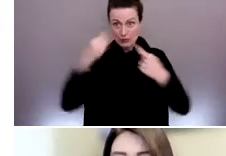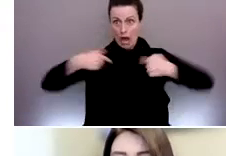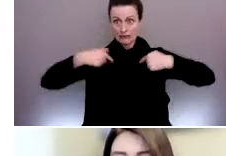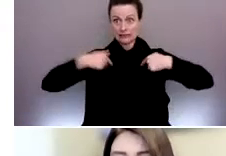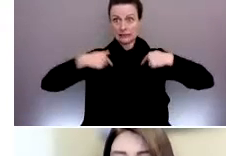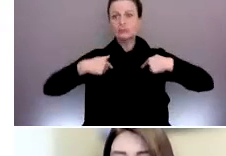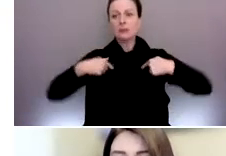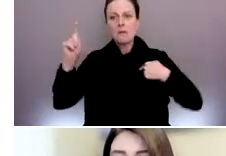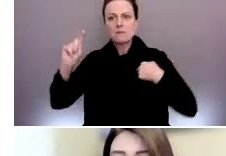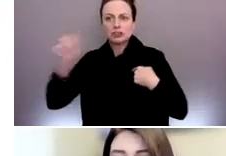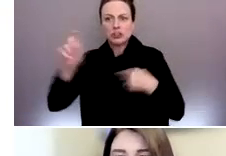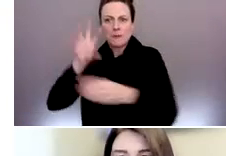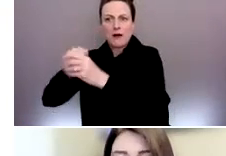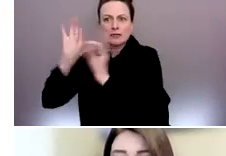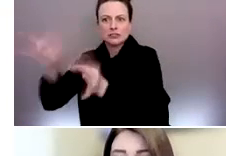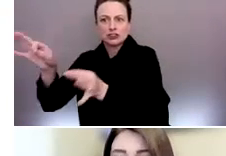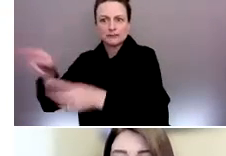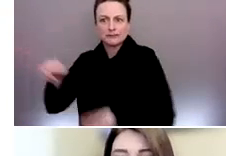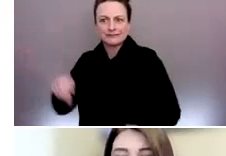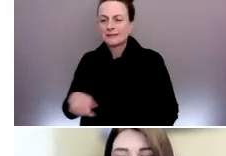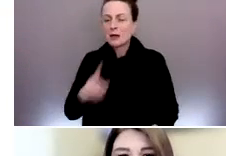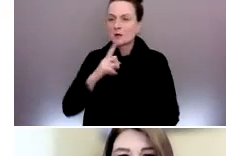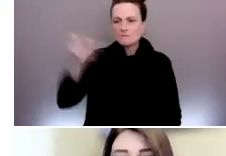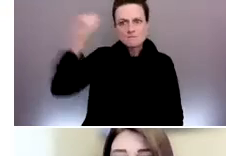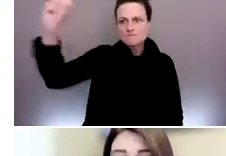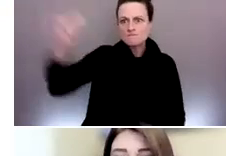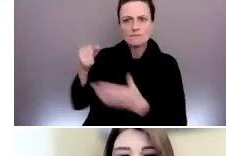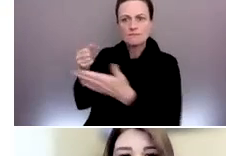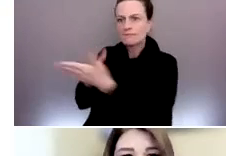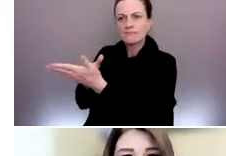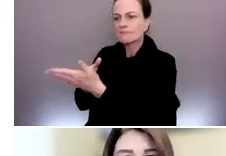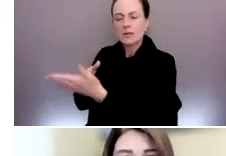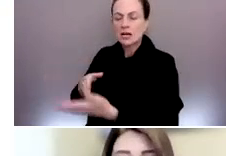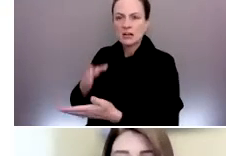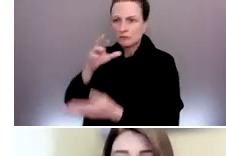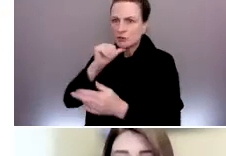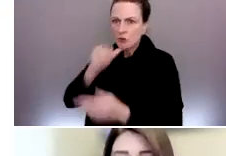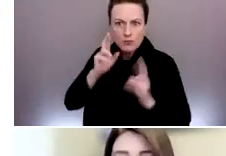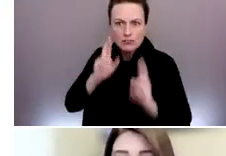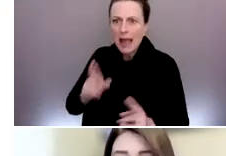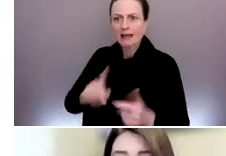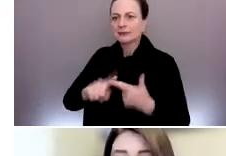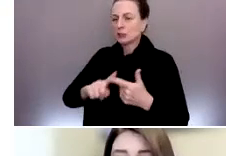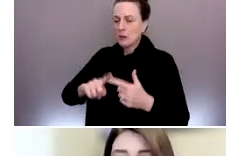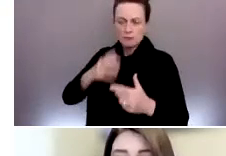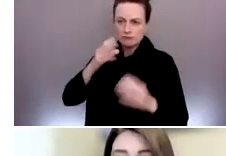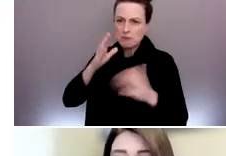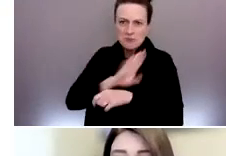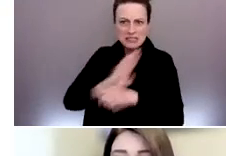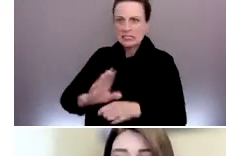We must continue to stagnate each -- challenge stagnant oppressive ways. We must create systems